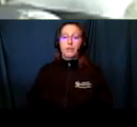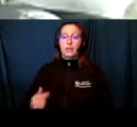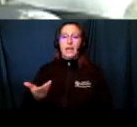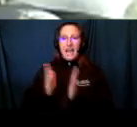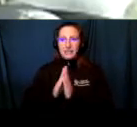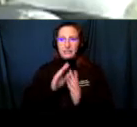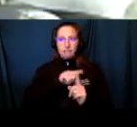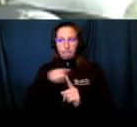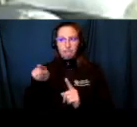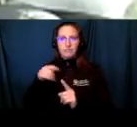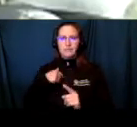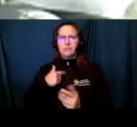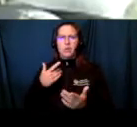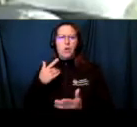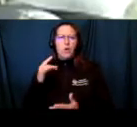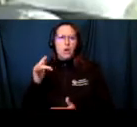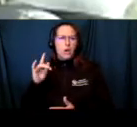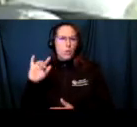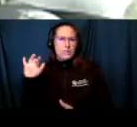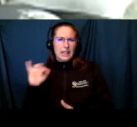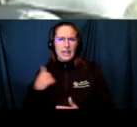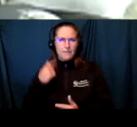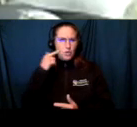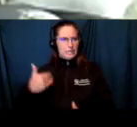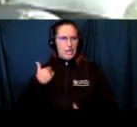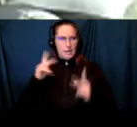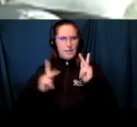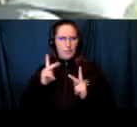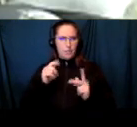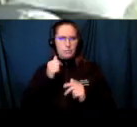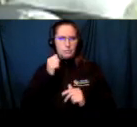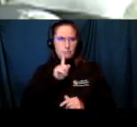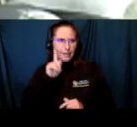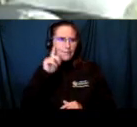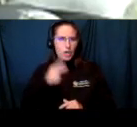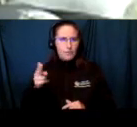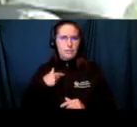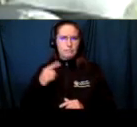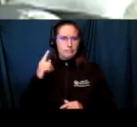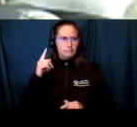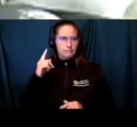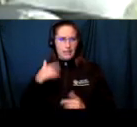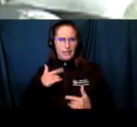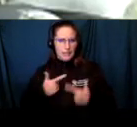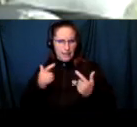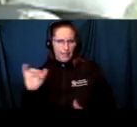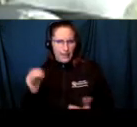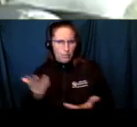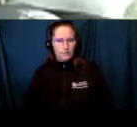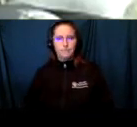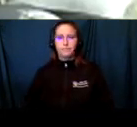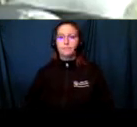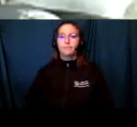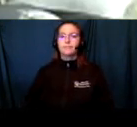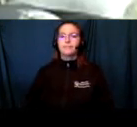what life is like as a young person who is deaf or hard of hearing. And I did put a Vimeo link in